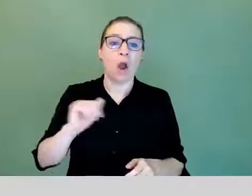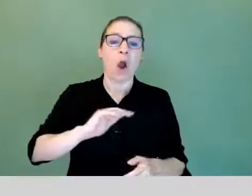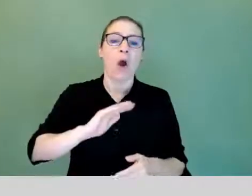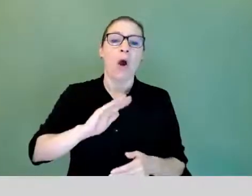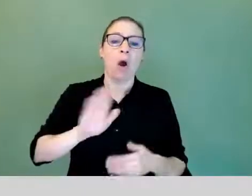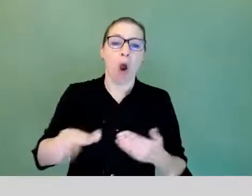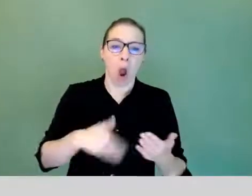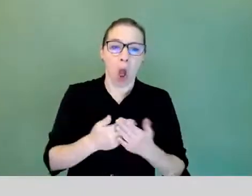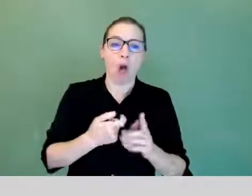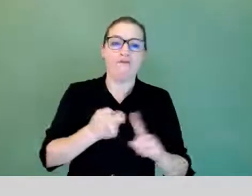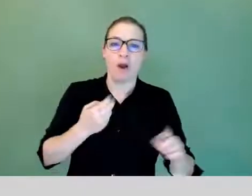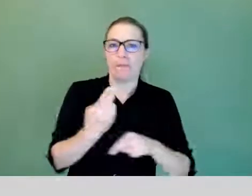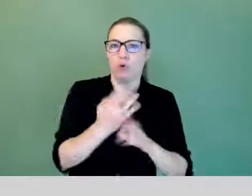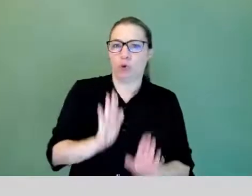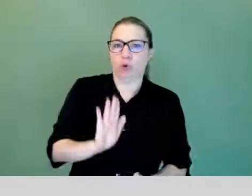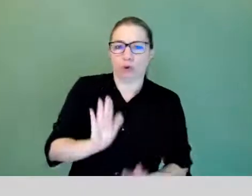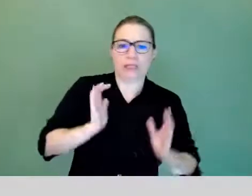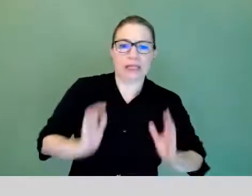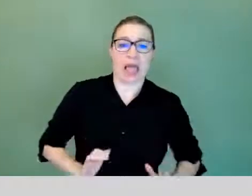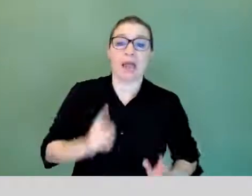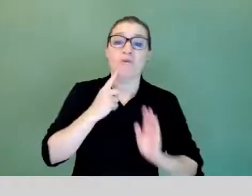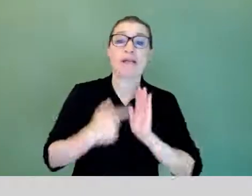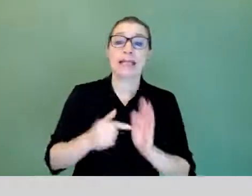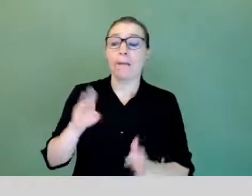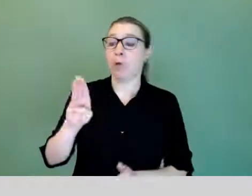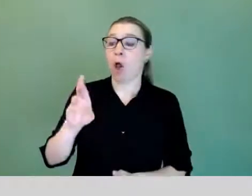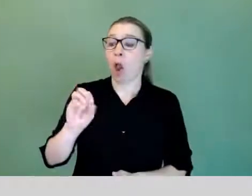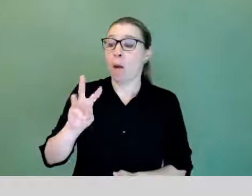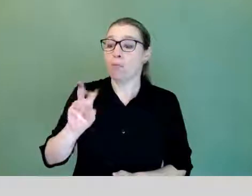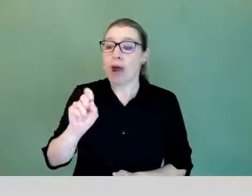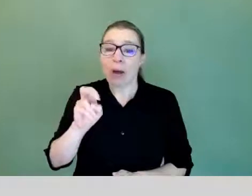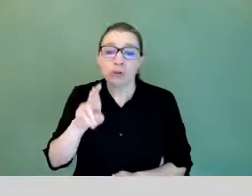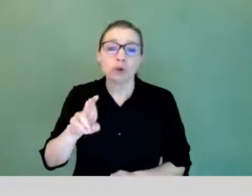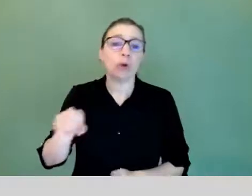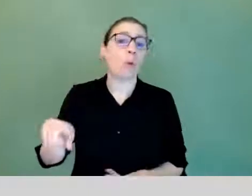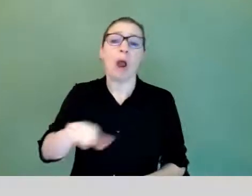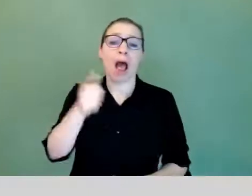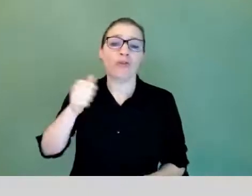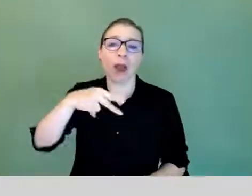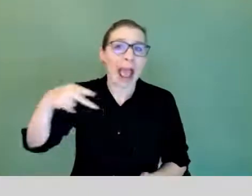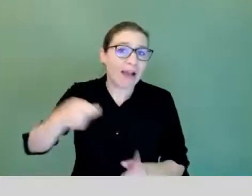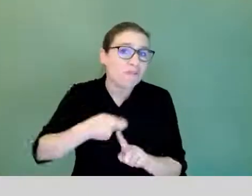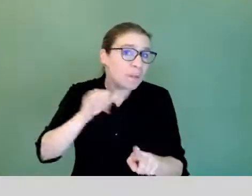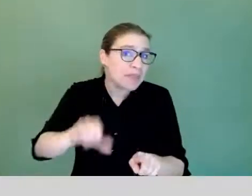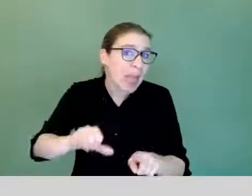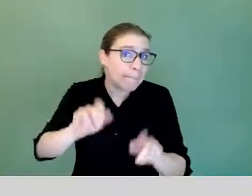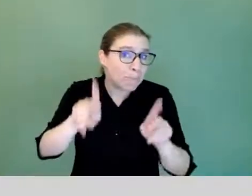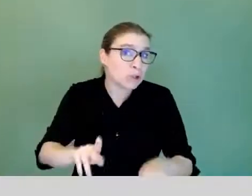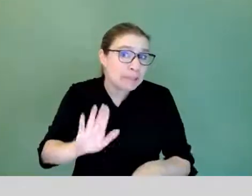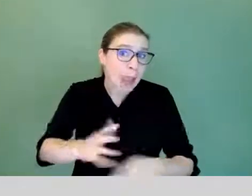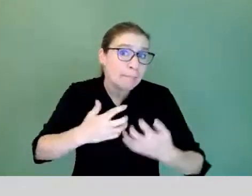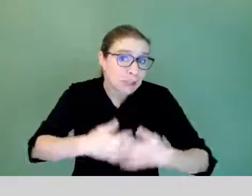Say for example browser or any application from the user's machine or from the mobile phone.